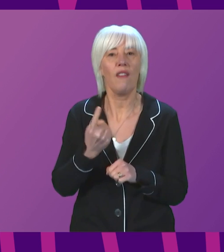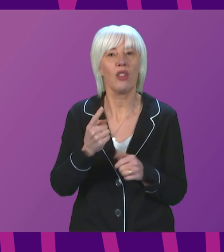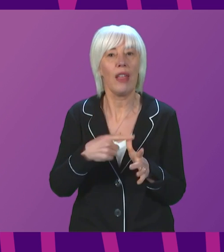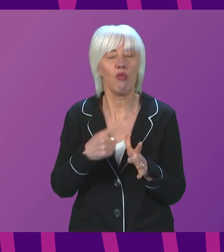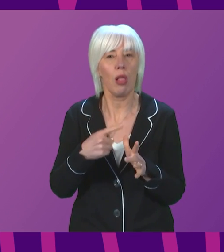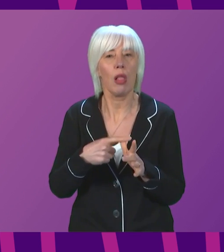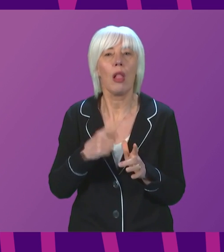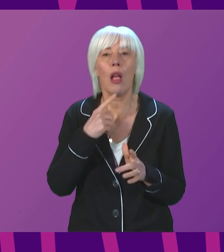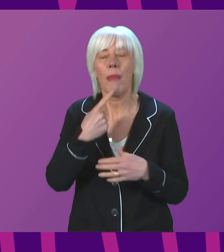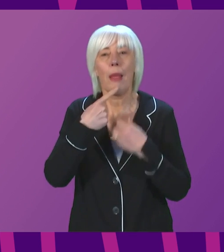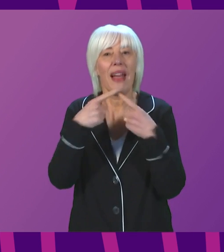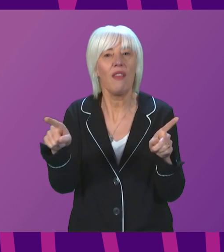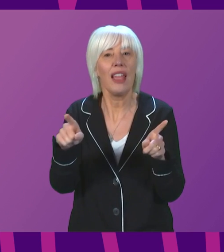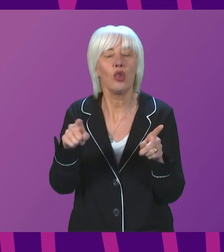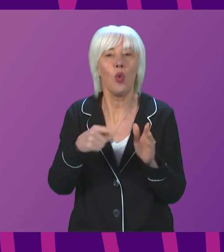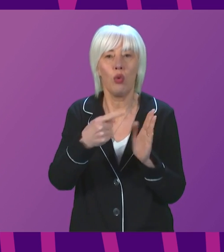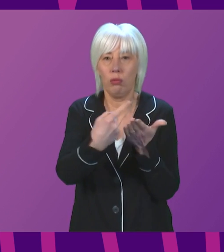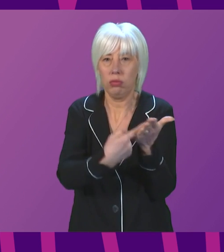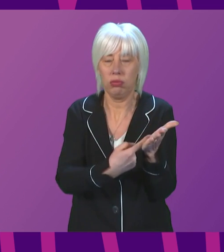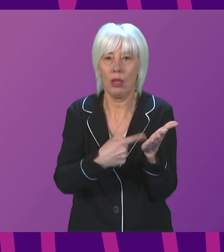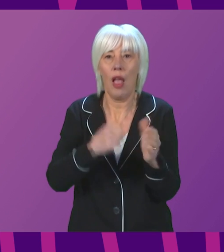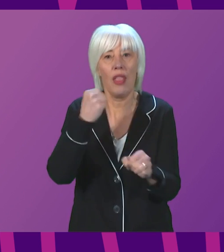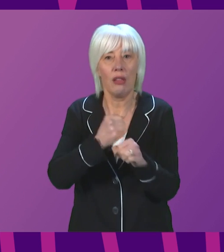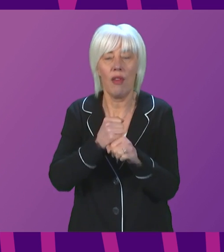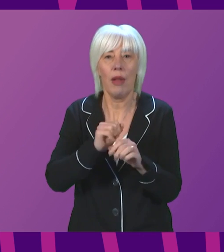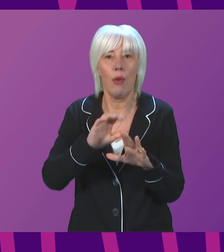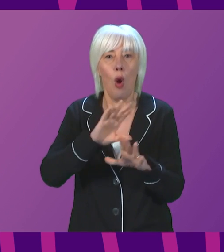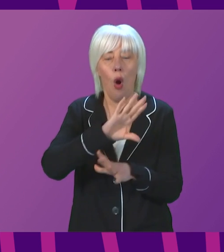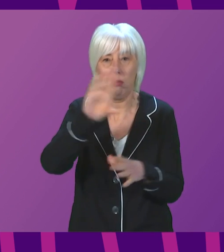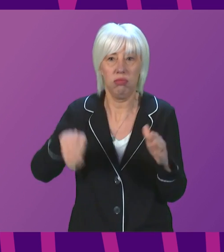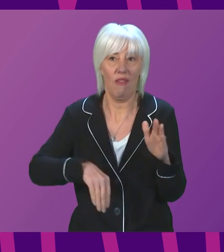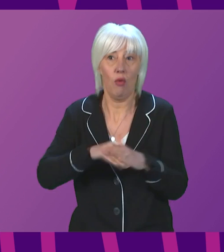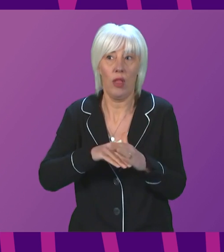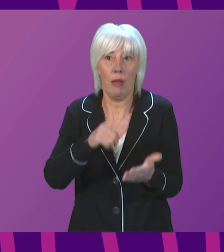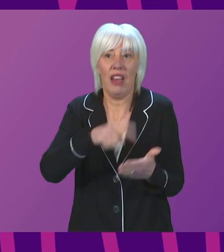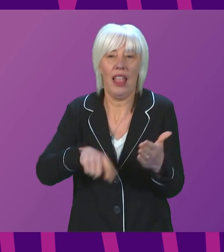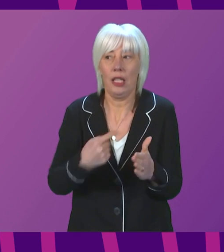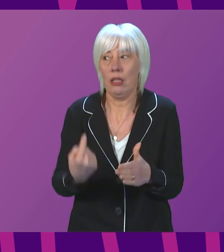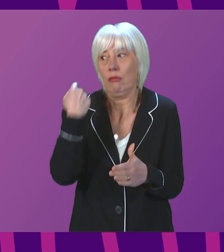commitment of this Government, which was overwhelmingly elected just under a year ago.